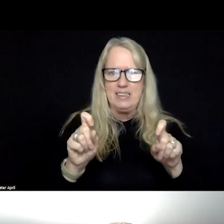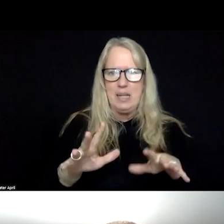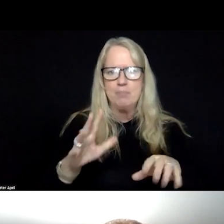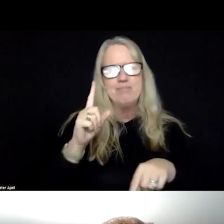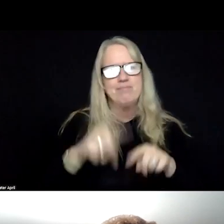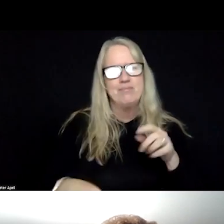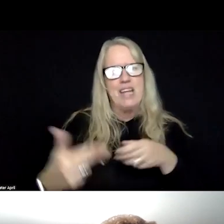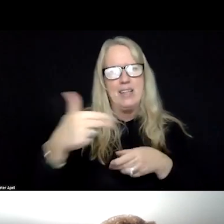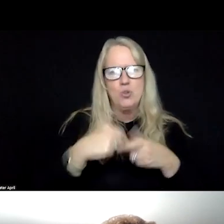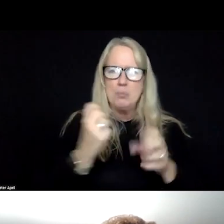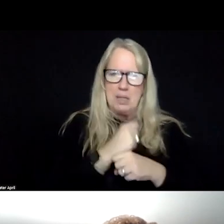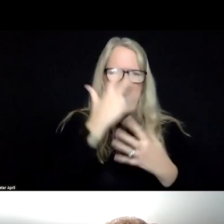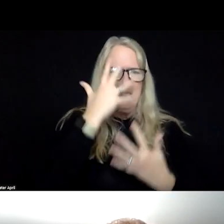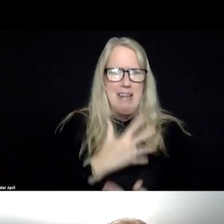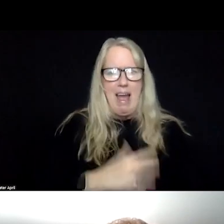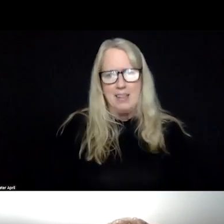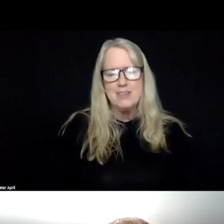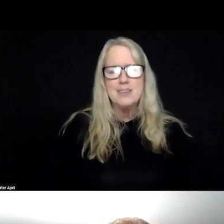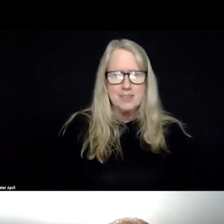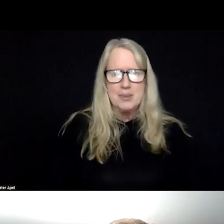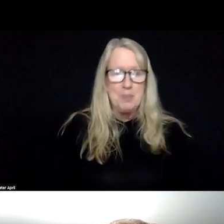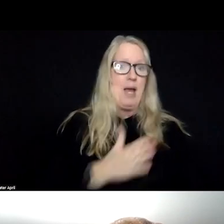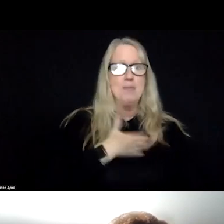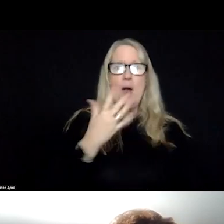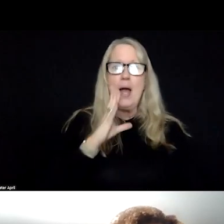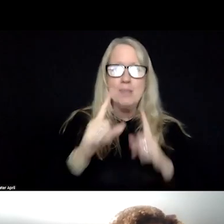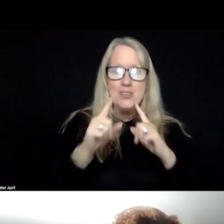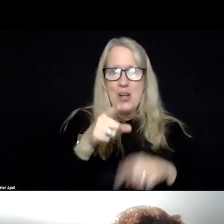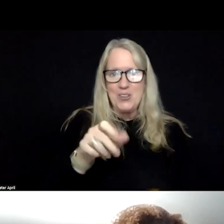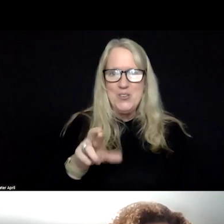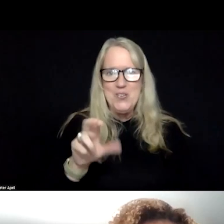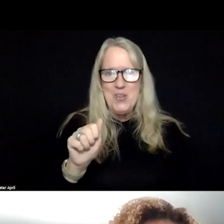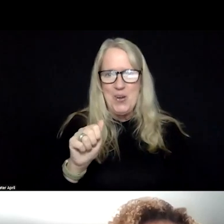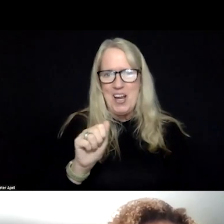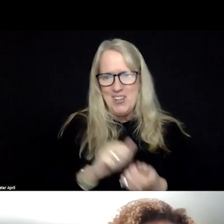WHICH MAKES ME SAD. I AM HAPPY TO TALK TO YOU ABOUT IT. HE IS